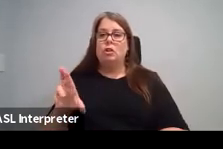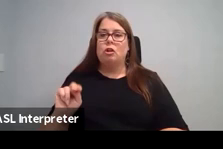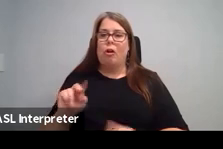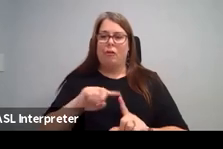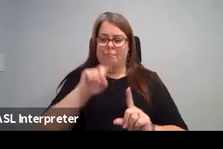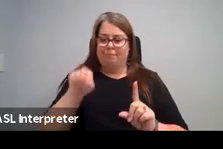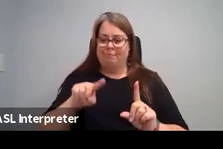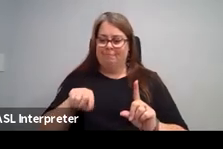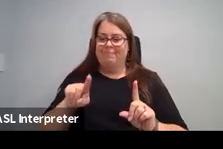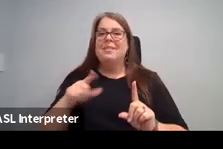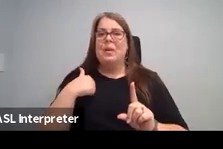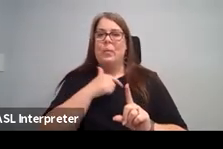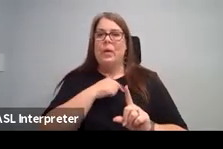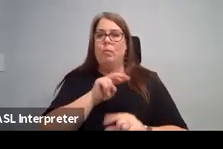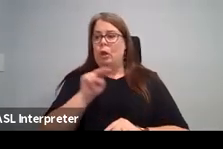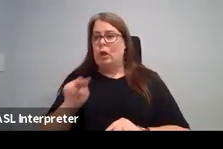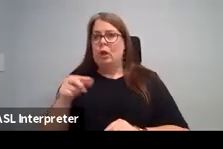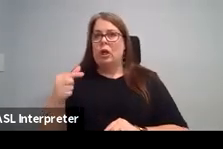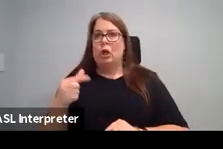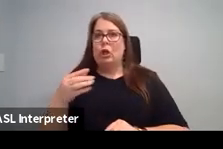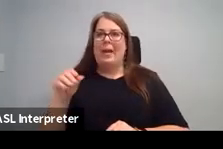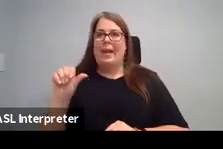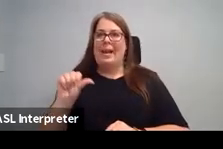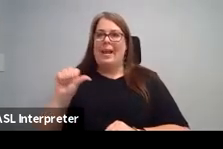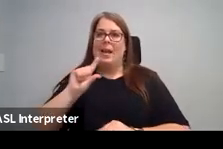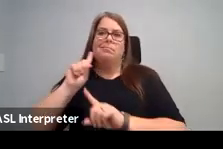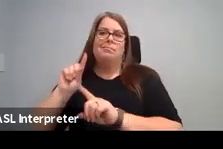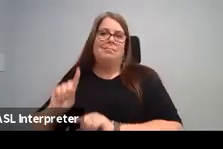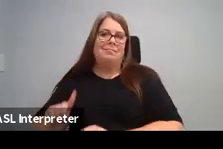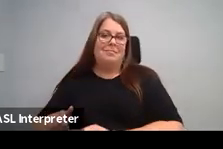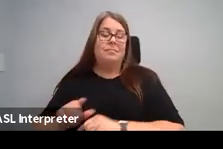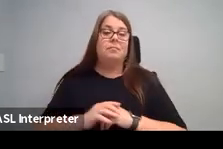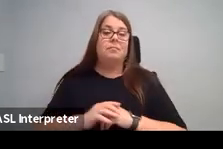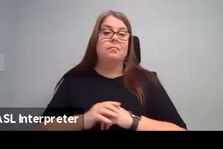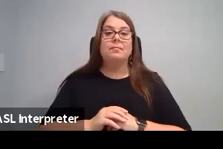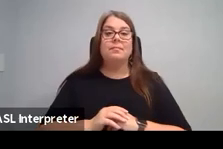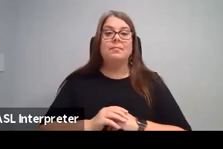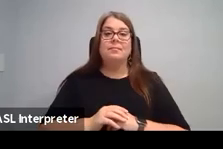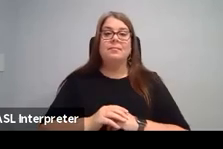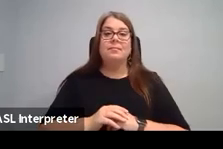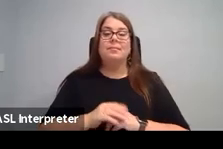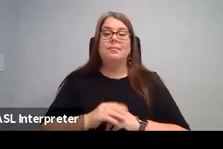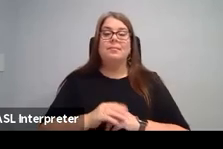Jewyl Alderson Clarke, SDCOE: Today, in order to make it a little bit easier for you to access all the links that we have embedded in this